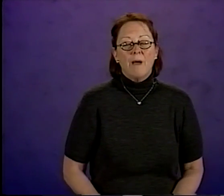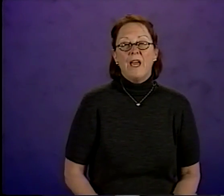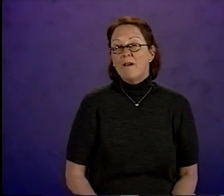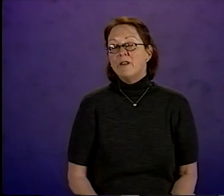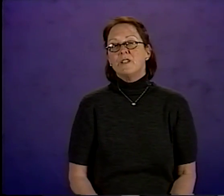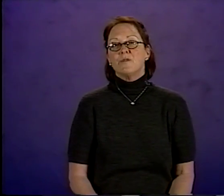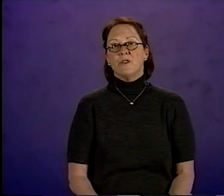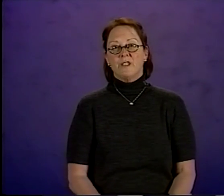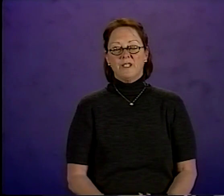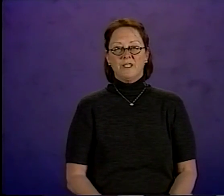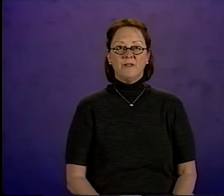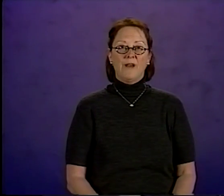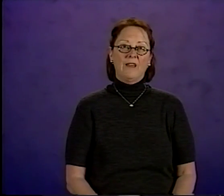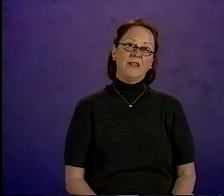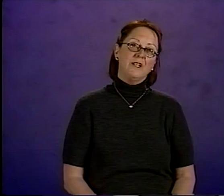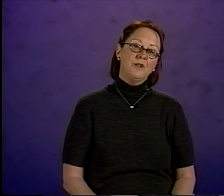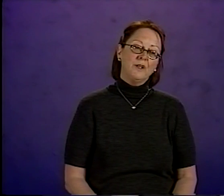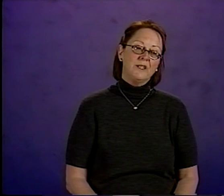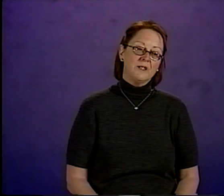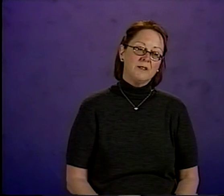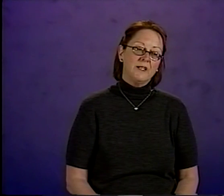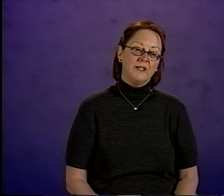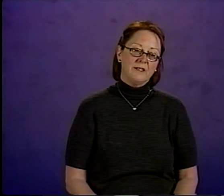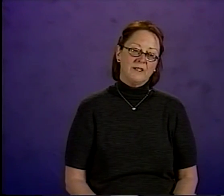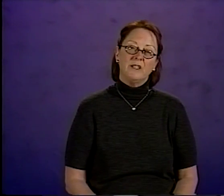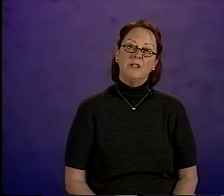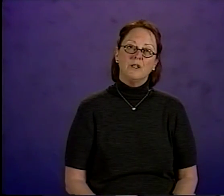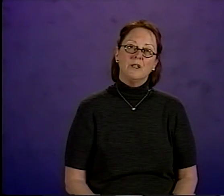My evidence for this is the fact that I took this sentence that the